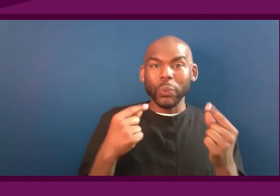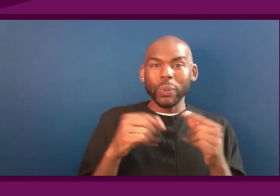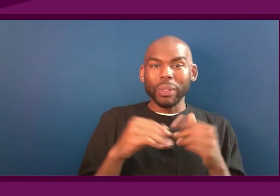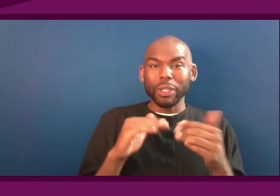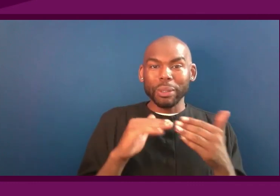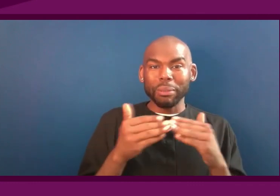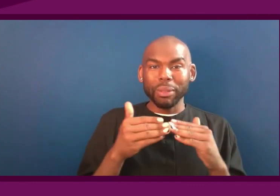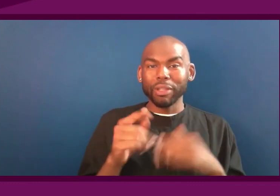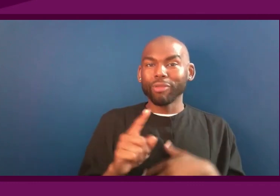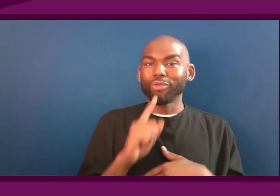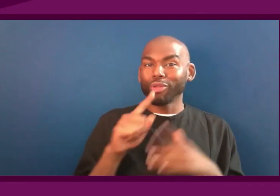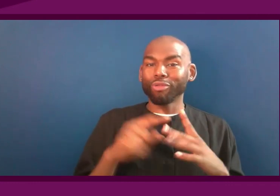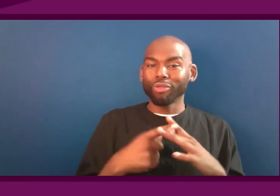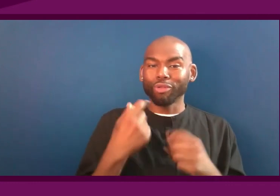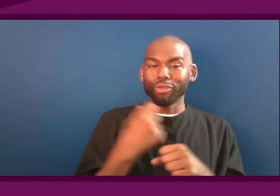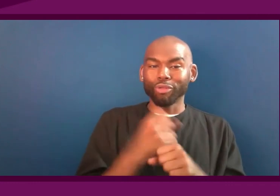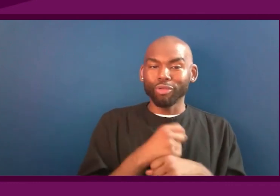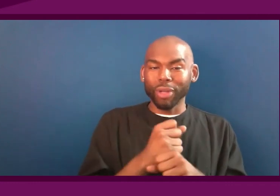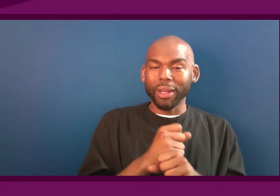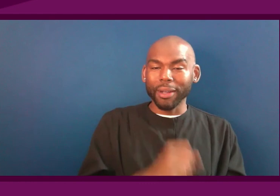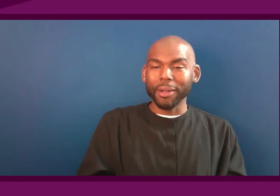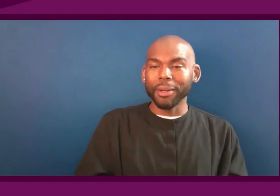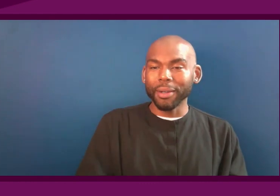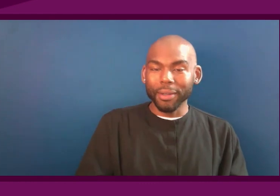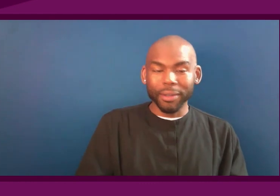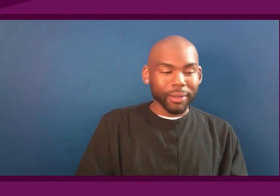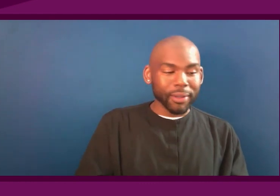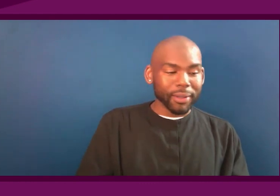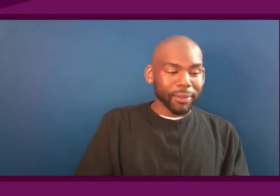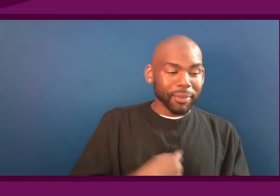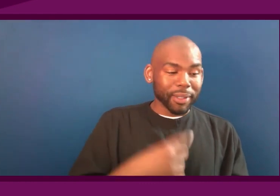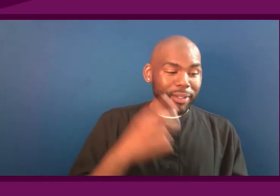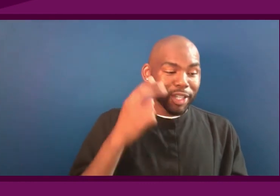What an absolutely great conversation. I mean, I really just had so much fun